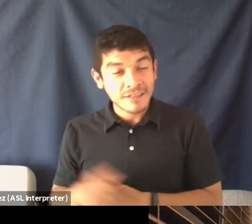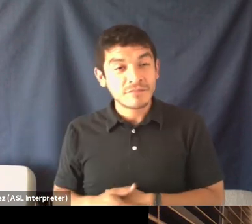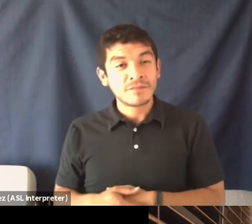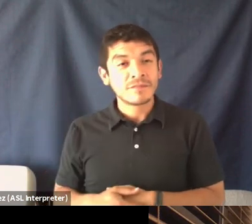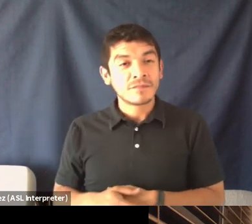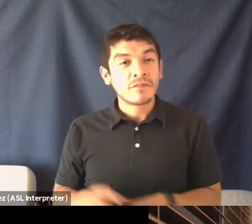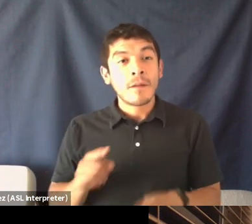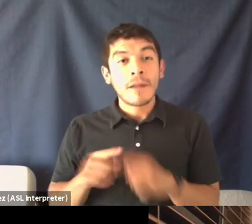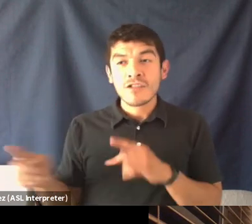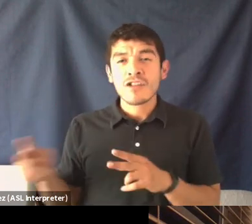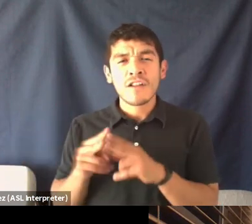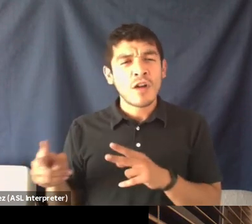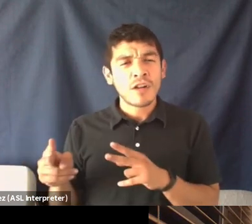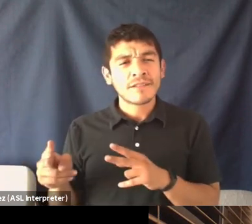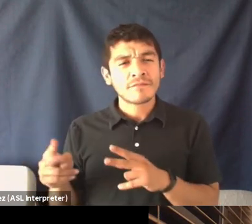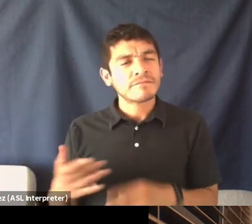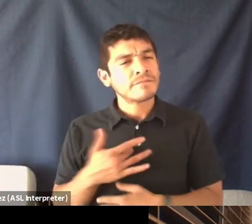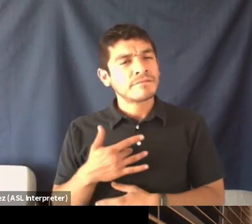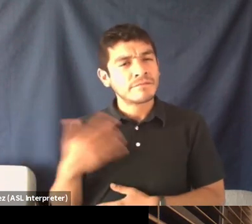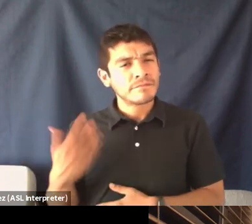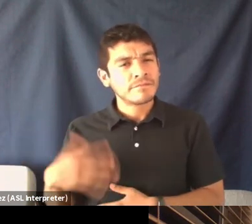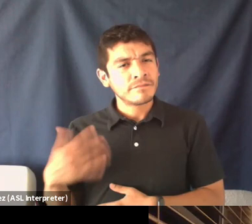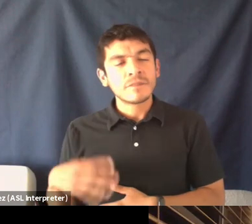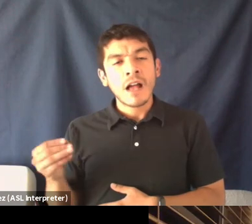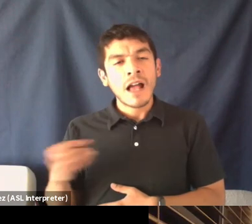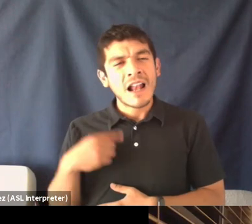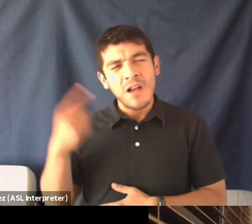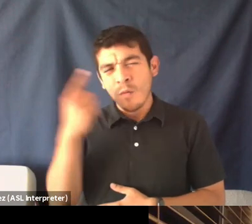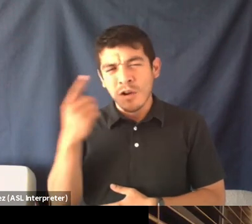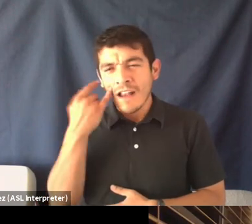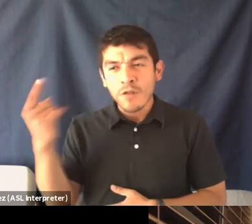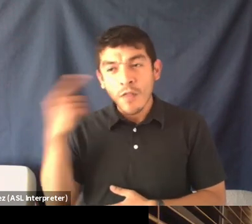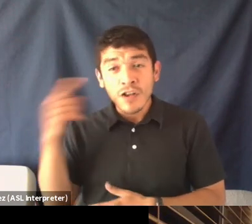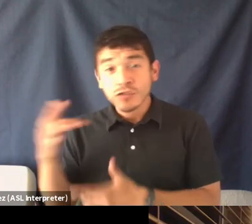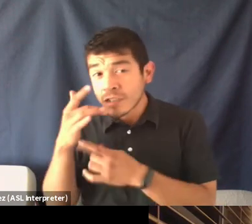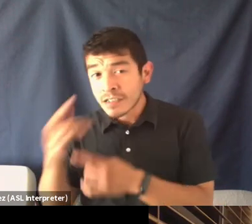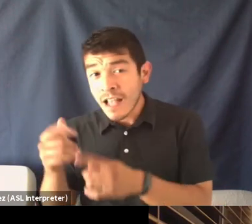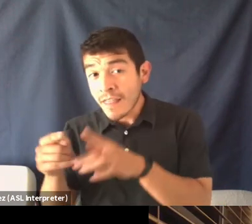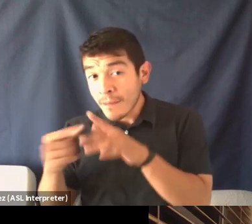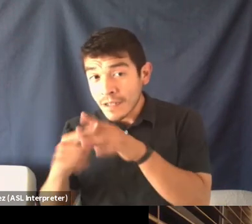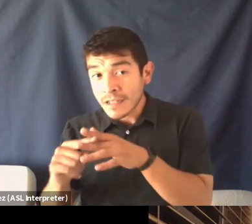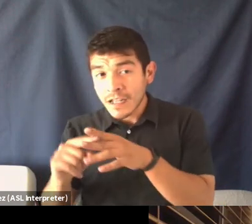But she was very moving. And I wondered if you thought she was interesting at the beginning for a reason,